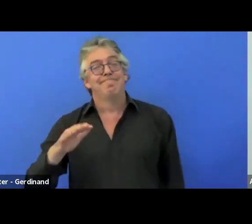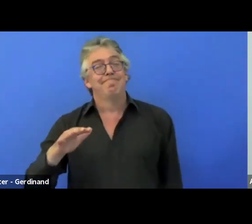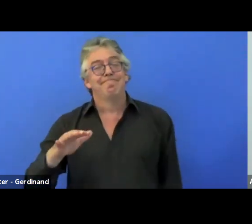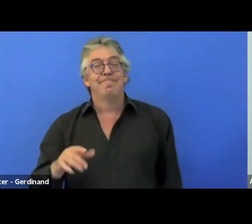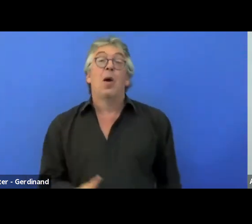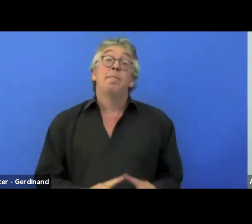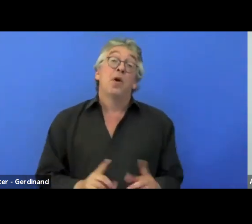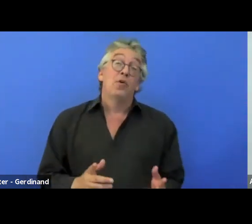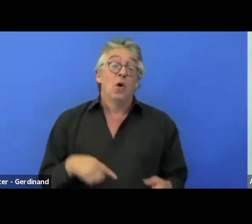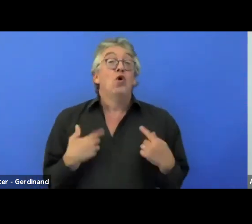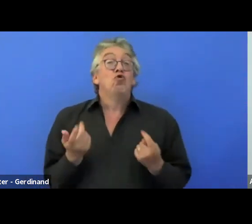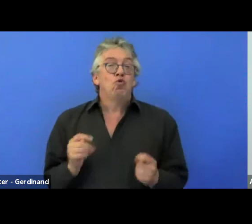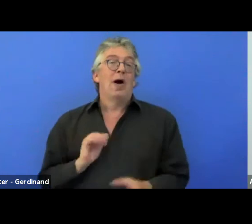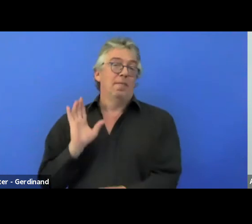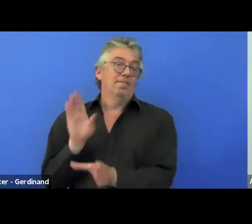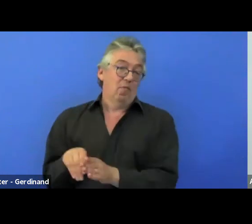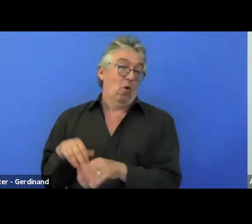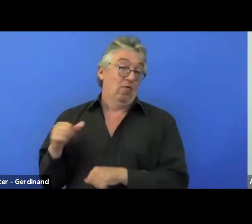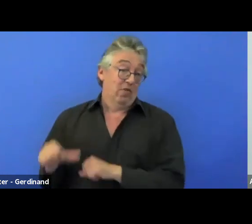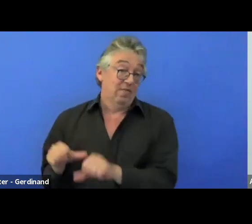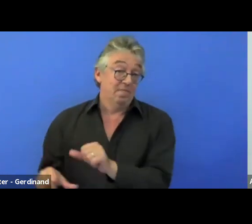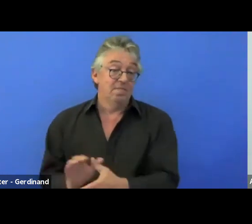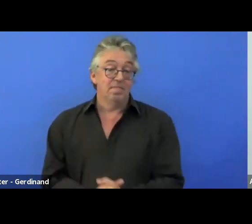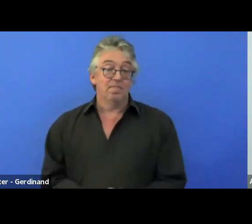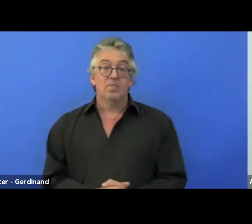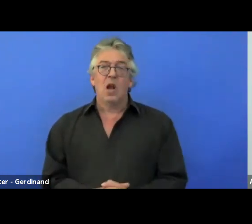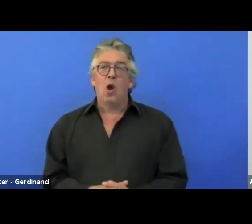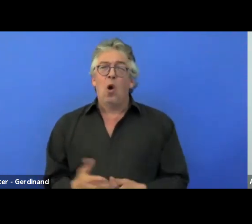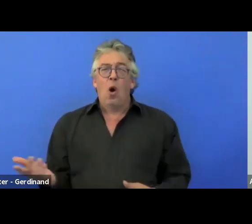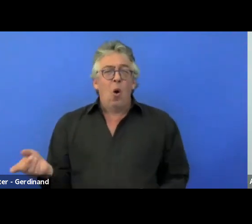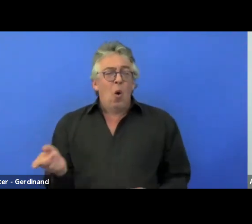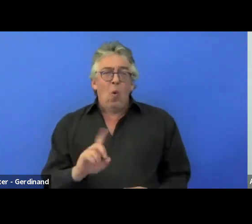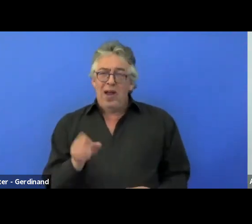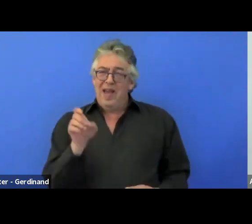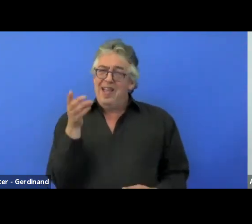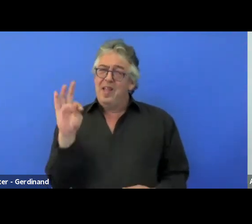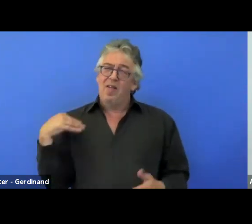So, in which groups or platforms EDF is active on standardisation?